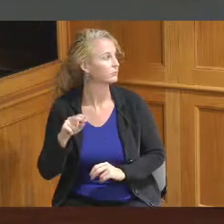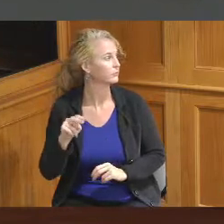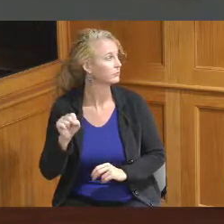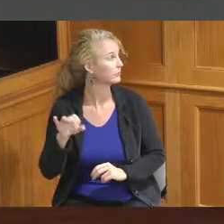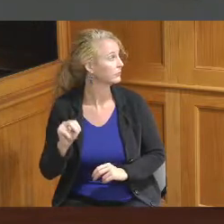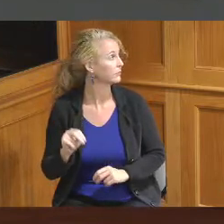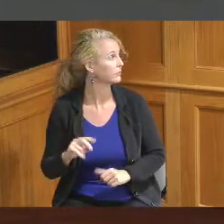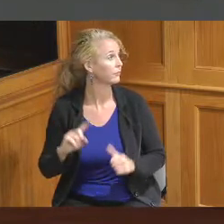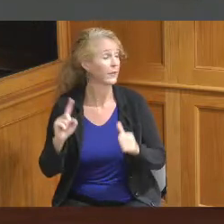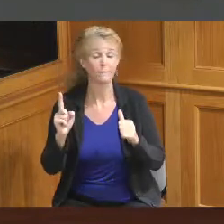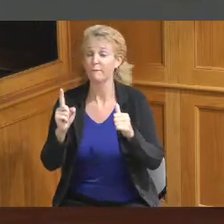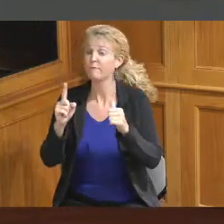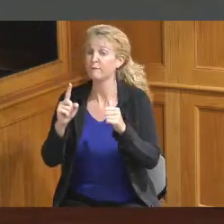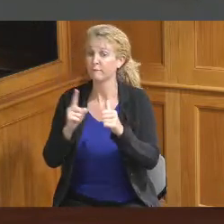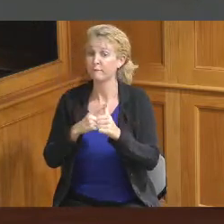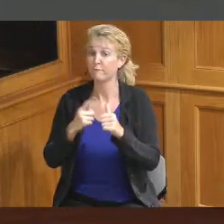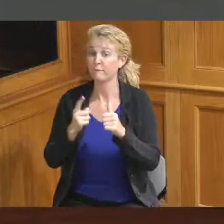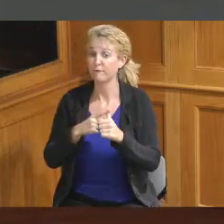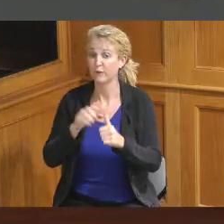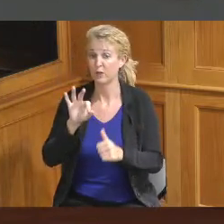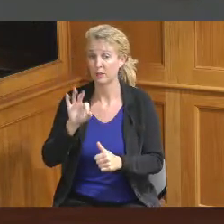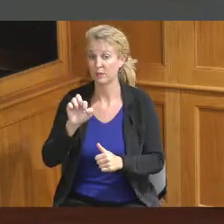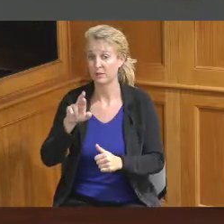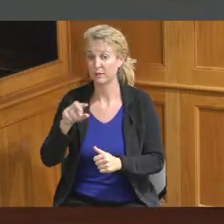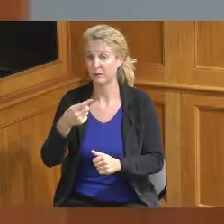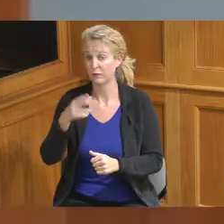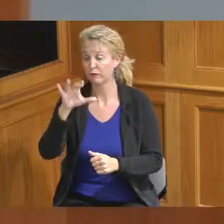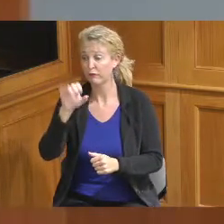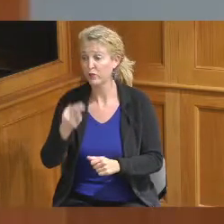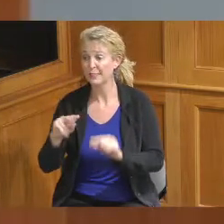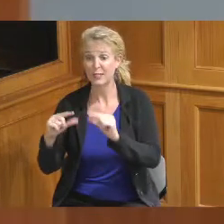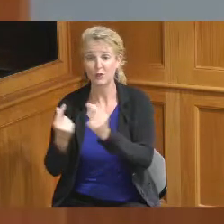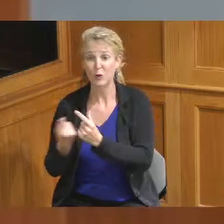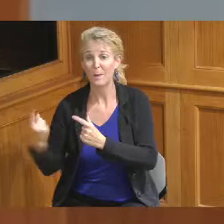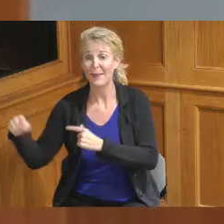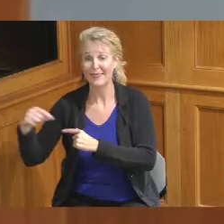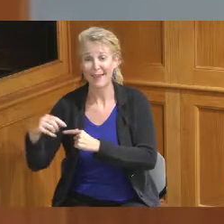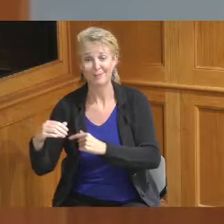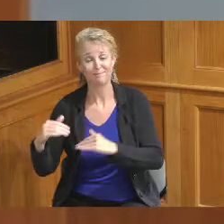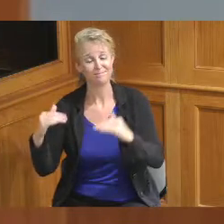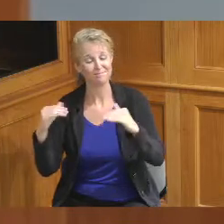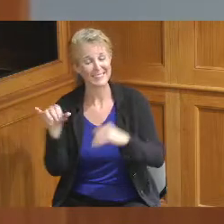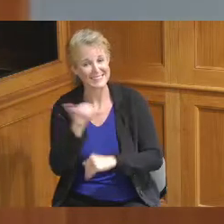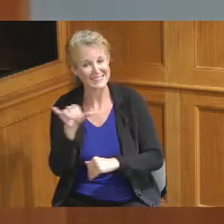want to start by saying that the Ferguson group were equally impressed with Hamilton County not